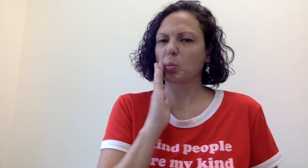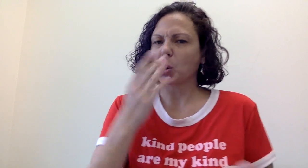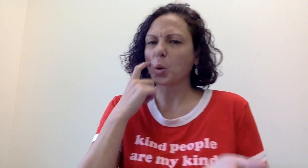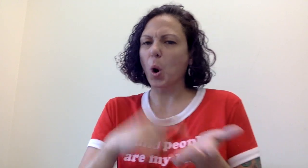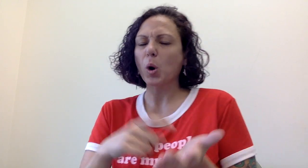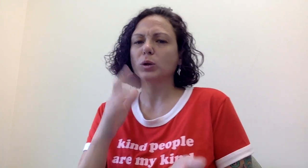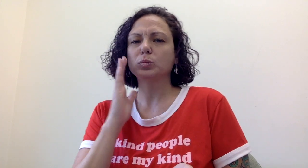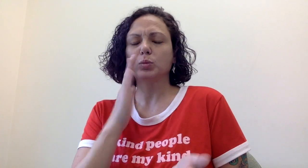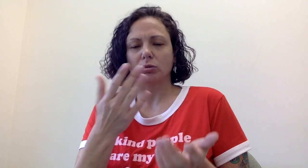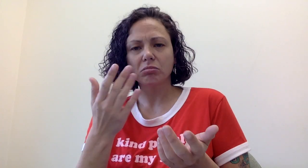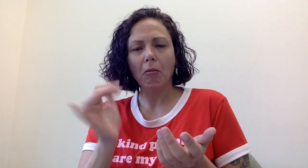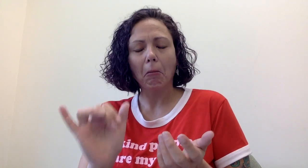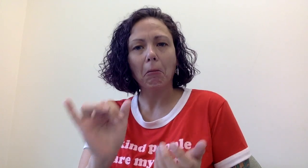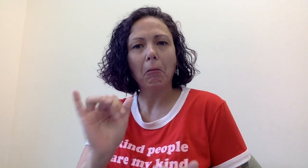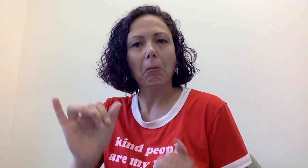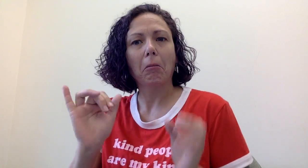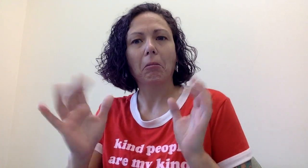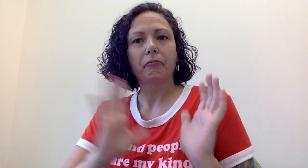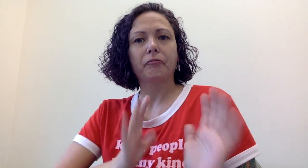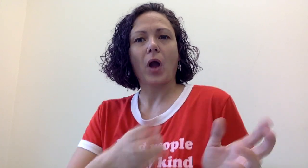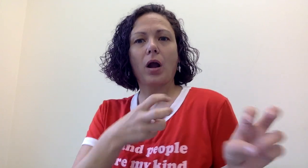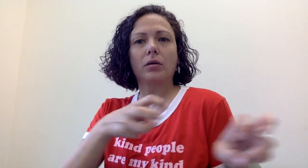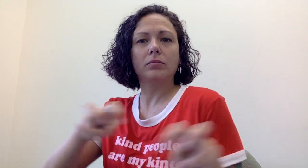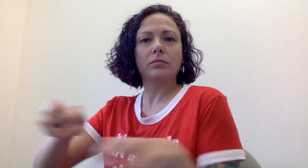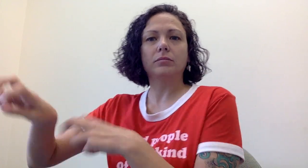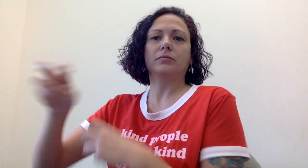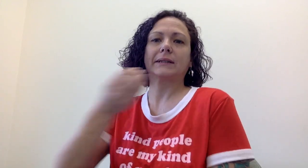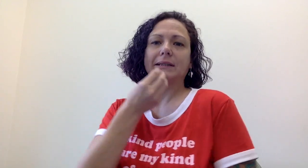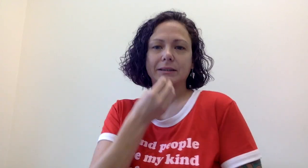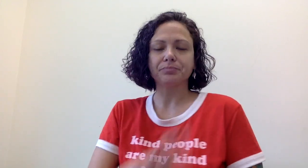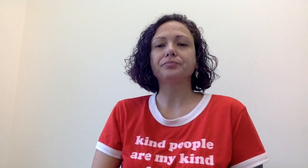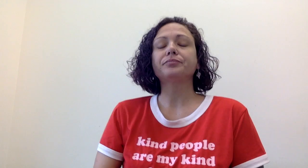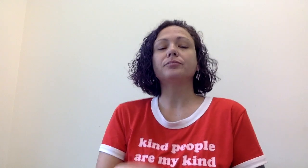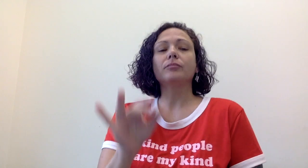You will definitely notice this change and it'll make it easier to transition to healthier foods.